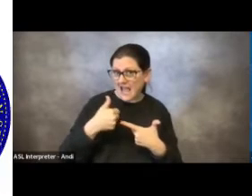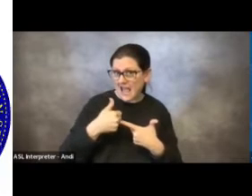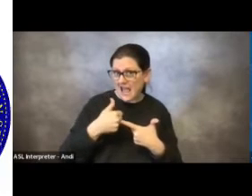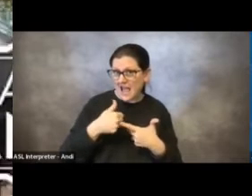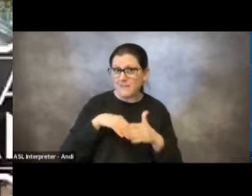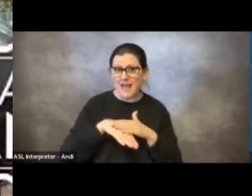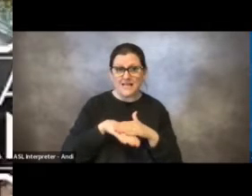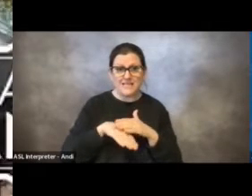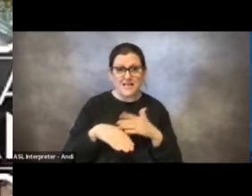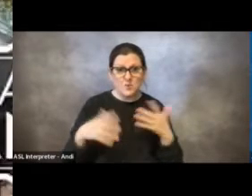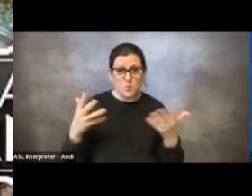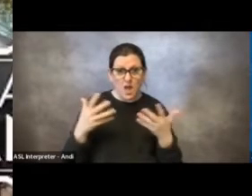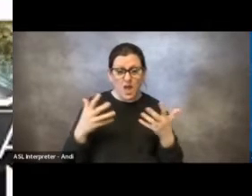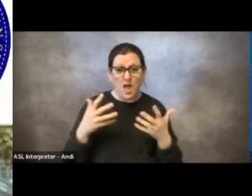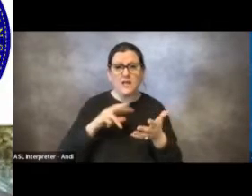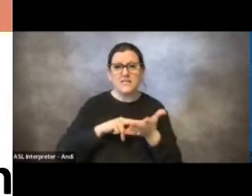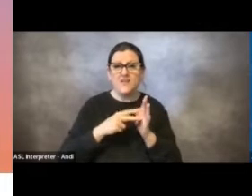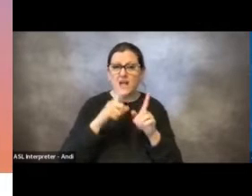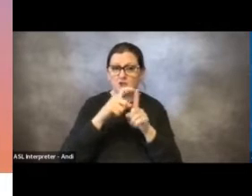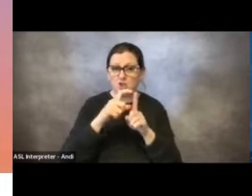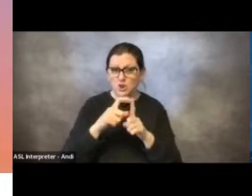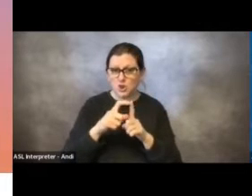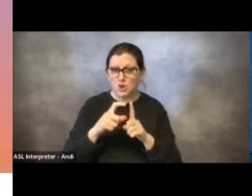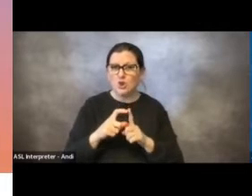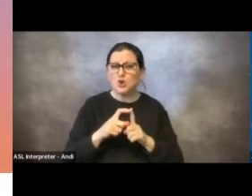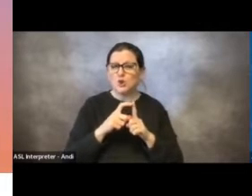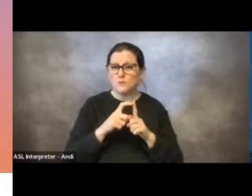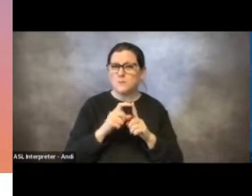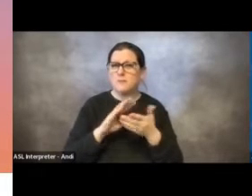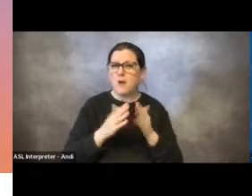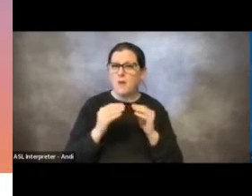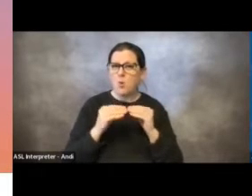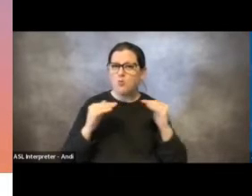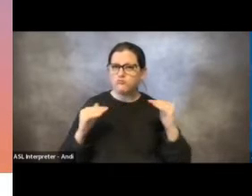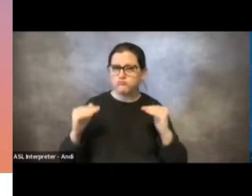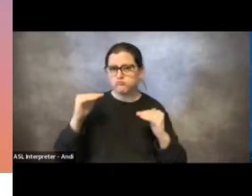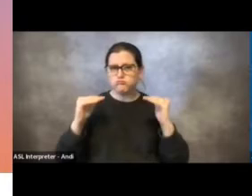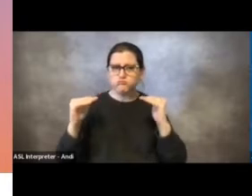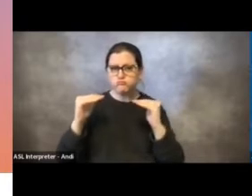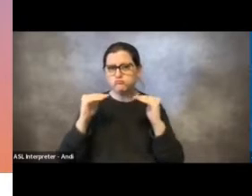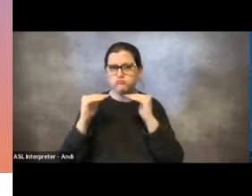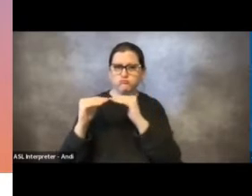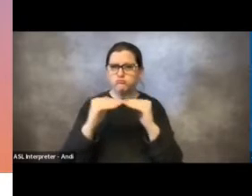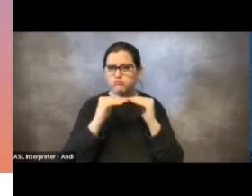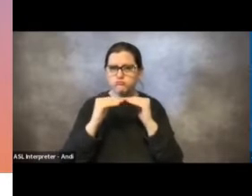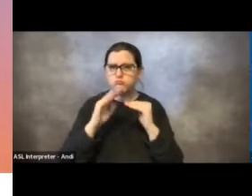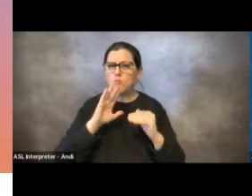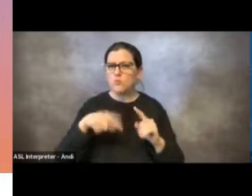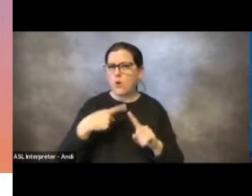define our terms, and really are going to help level set in terms of what are we talking about when you say access? What do you